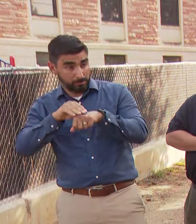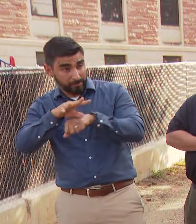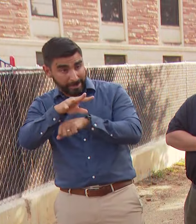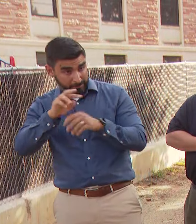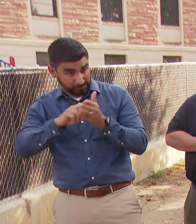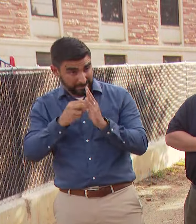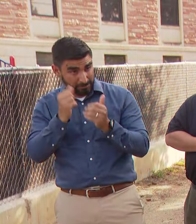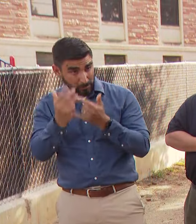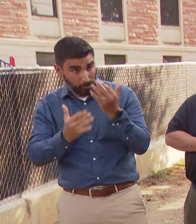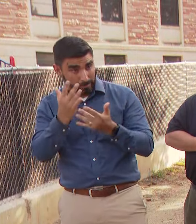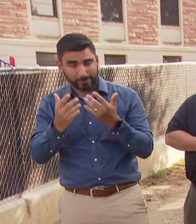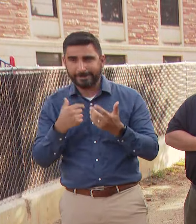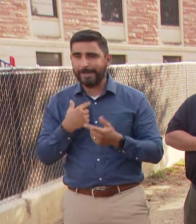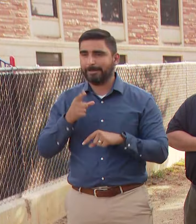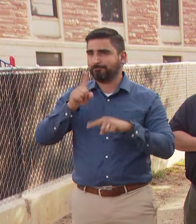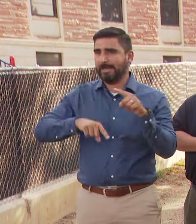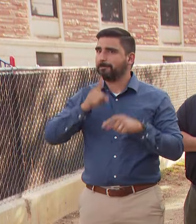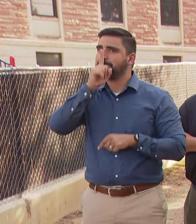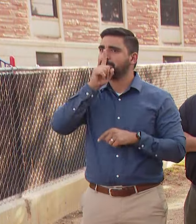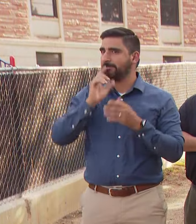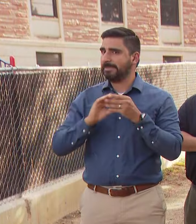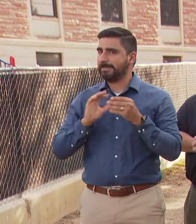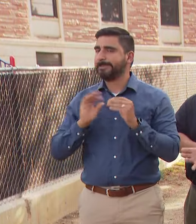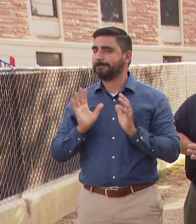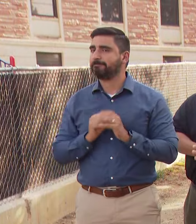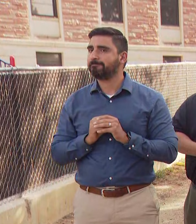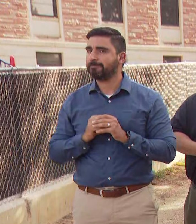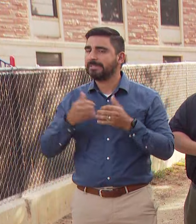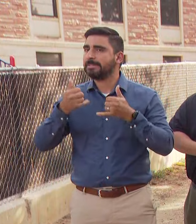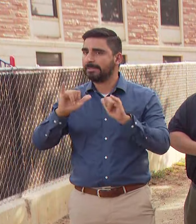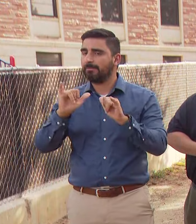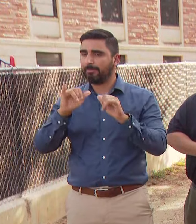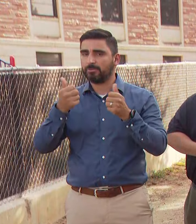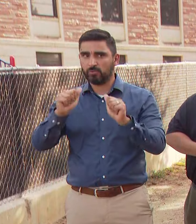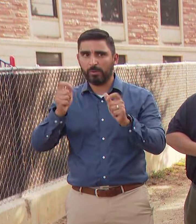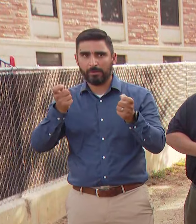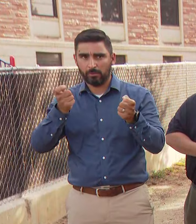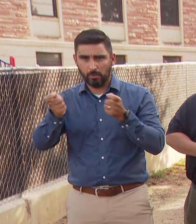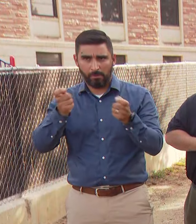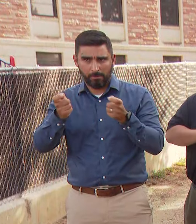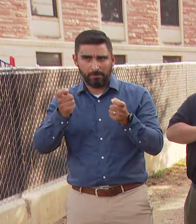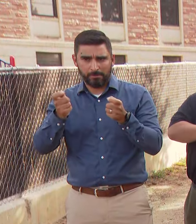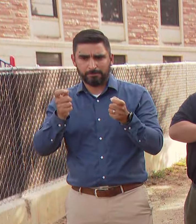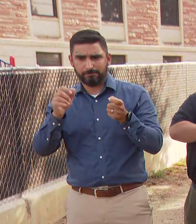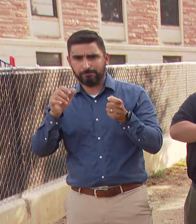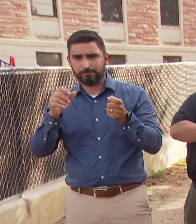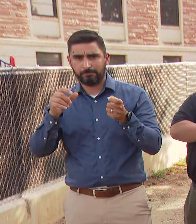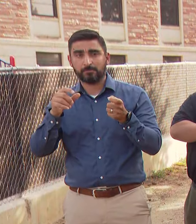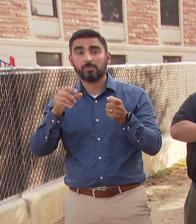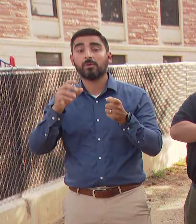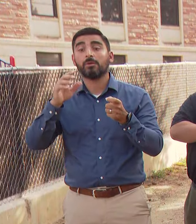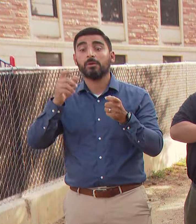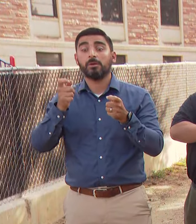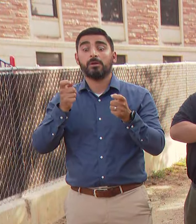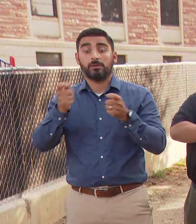Can't really get into that yet. We're, we're still working to contain this and we will analyze the damage once we get a